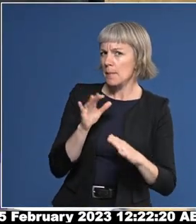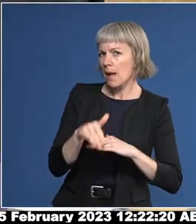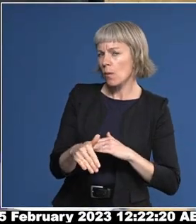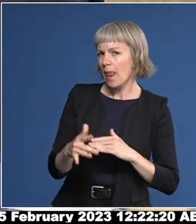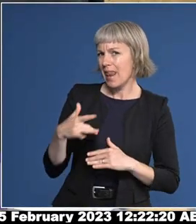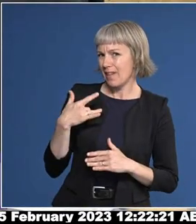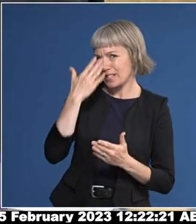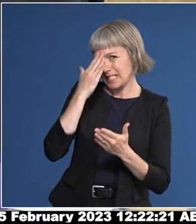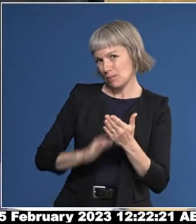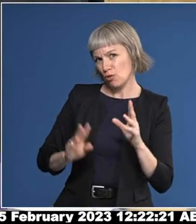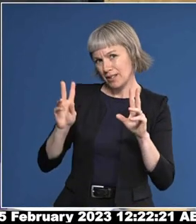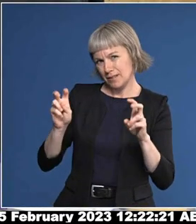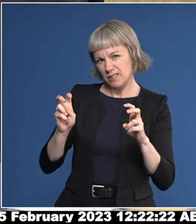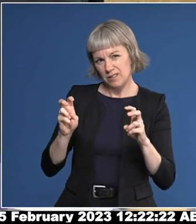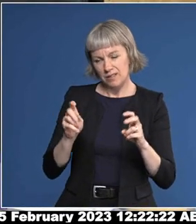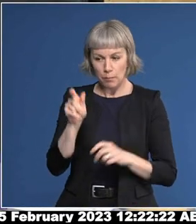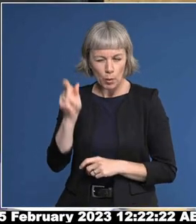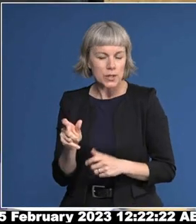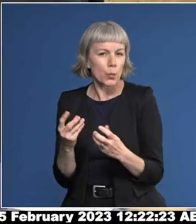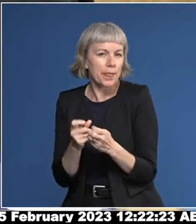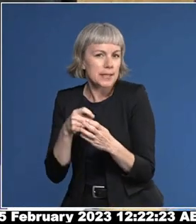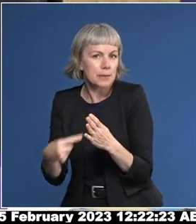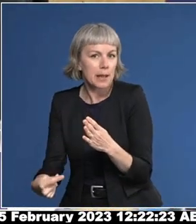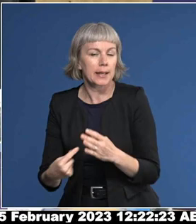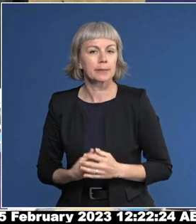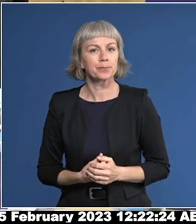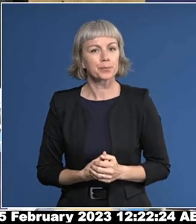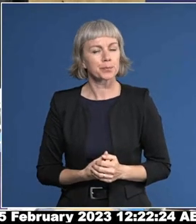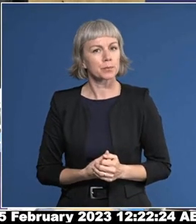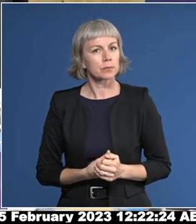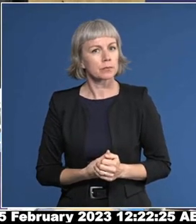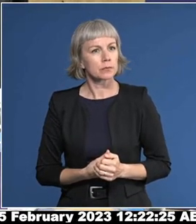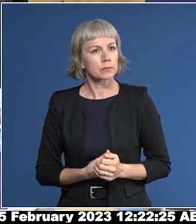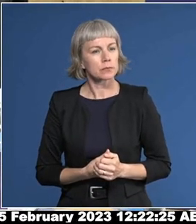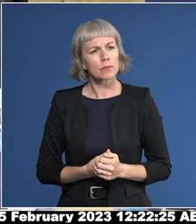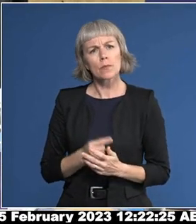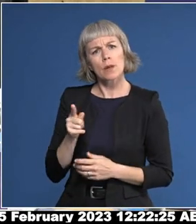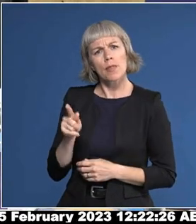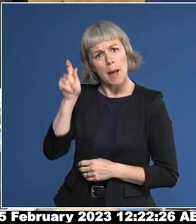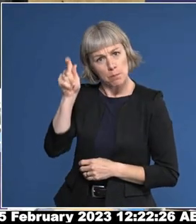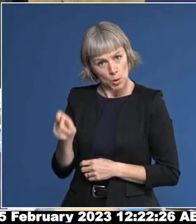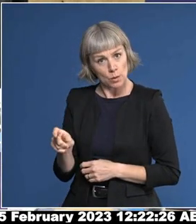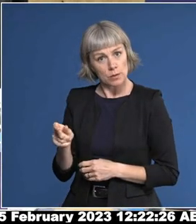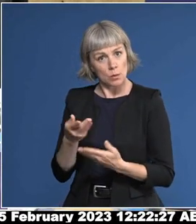Has that director ever accessed a disability support service?